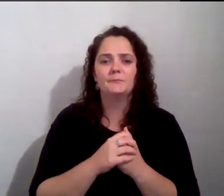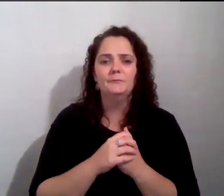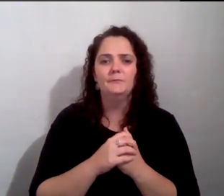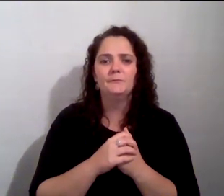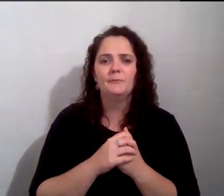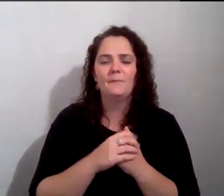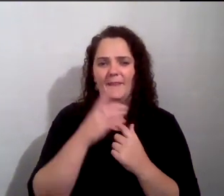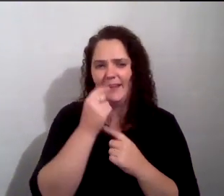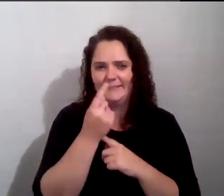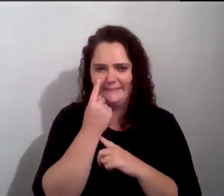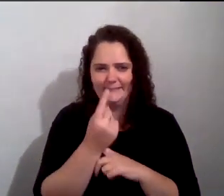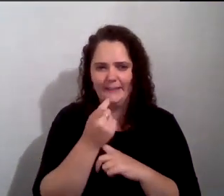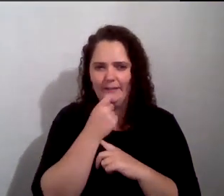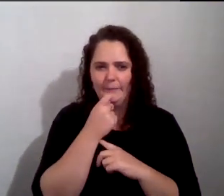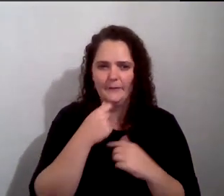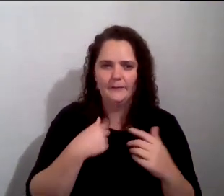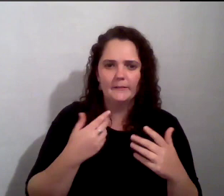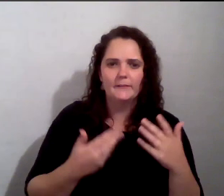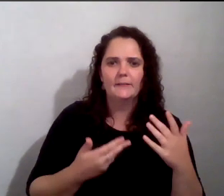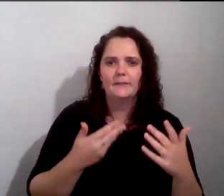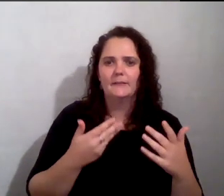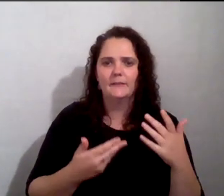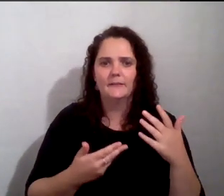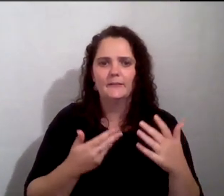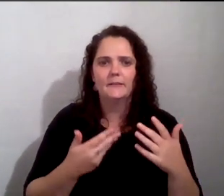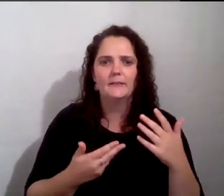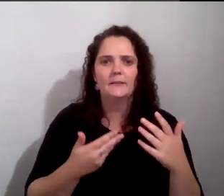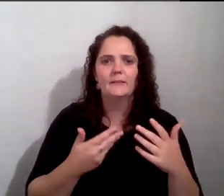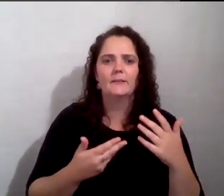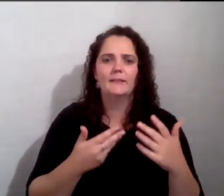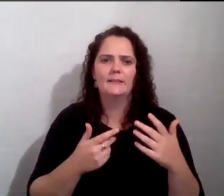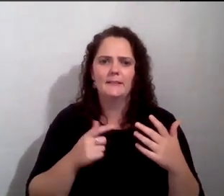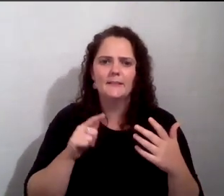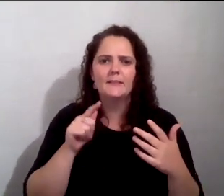image but what I will do is point out that